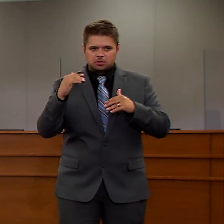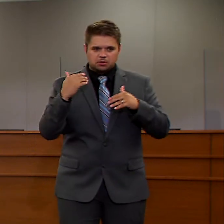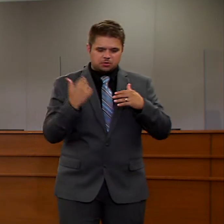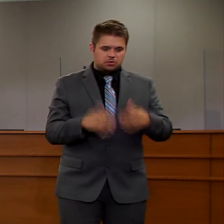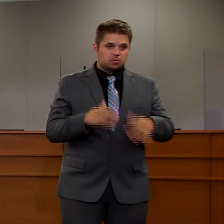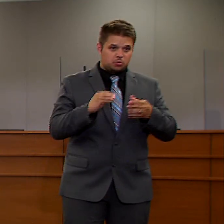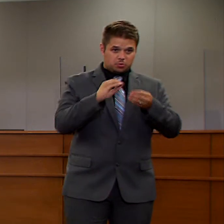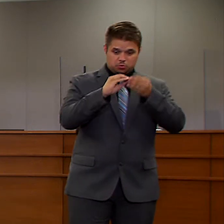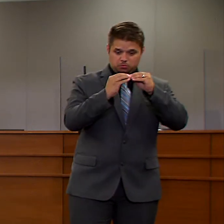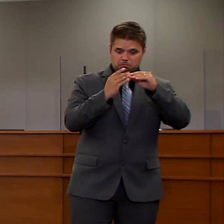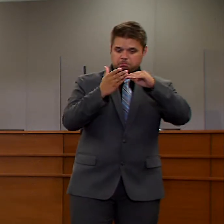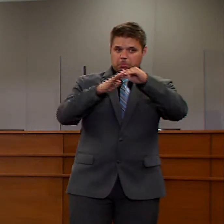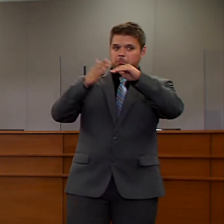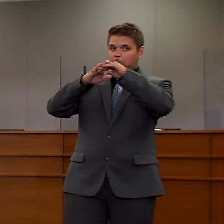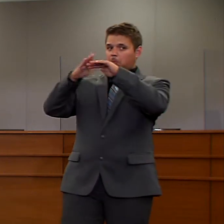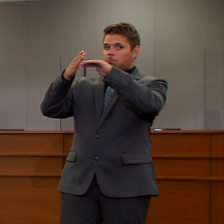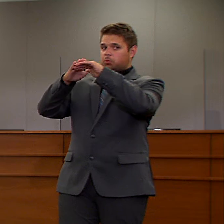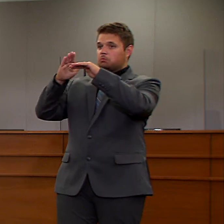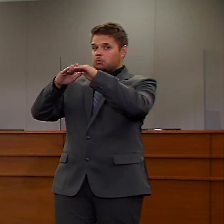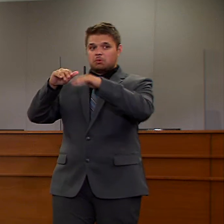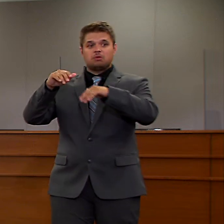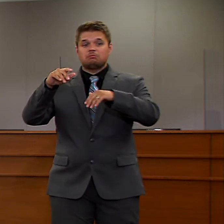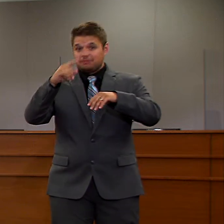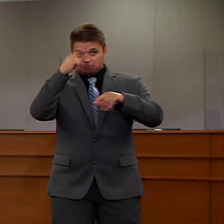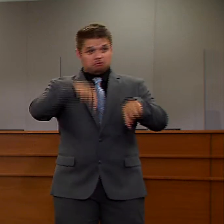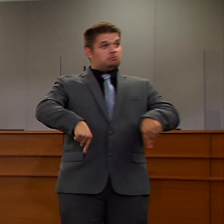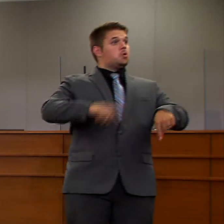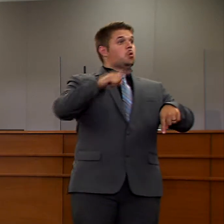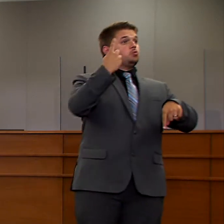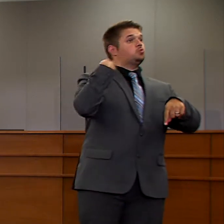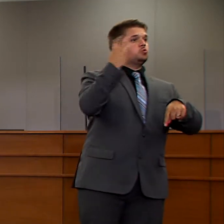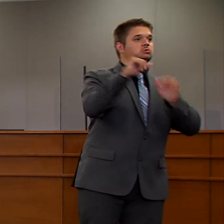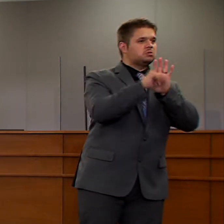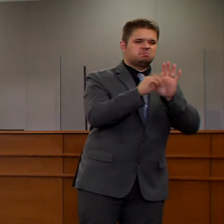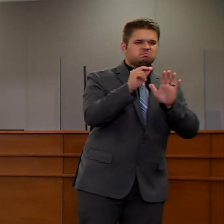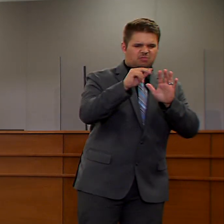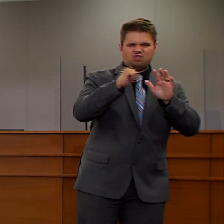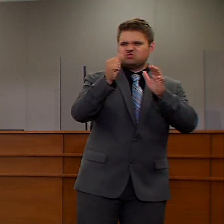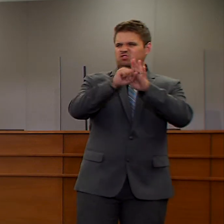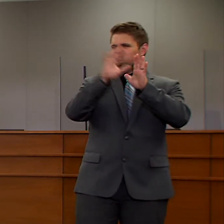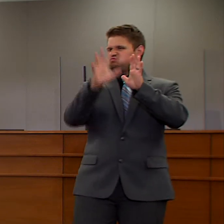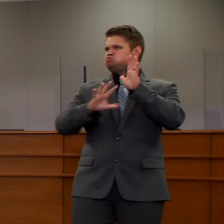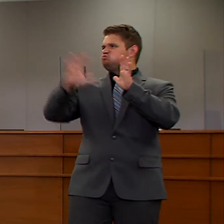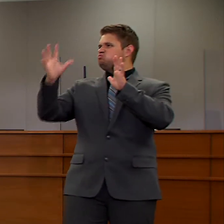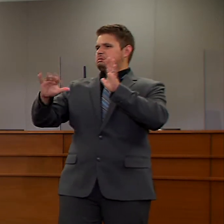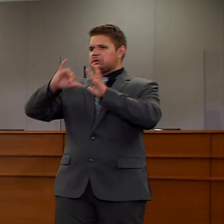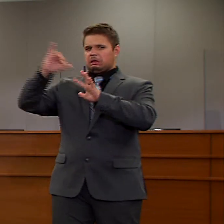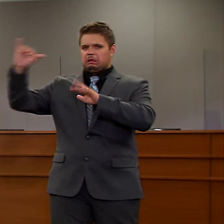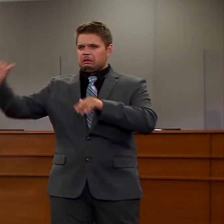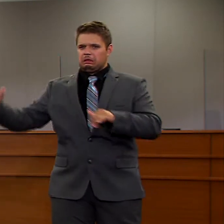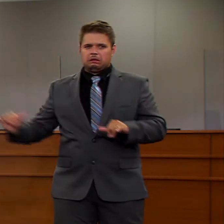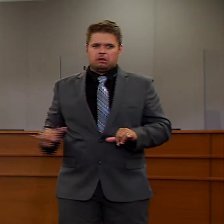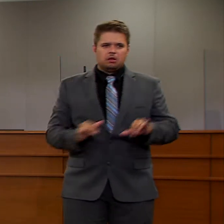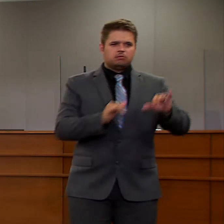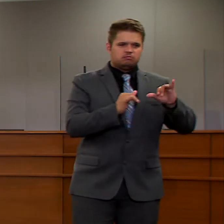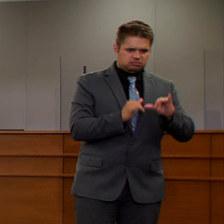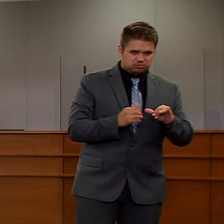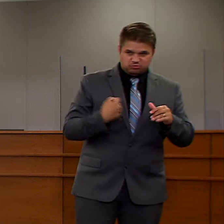step back and to reinstate safety precautions in order to get these infection rates under control.